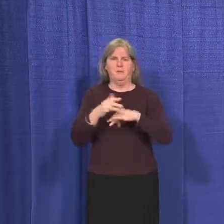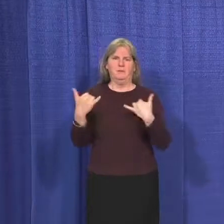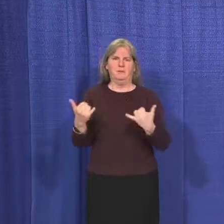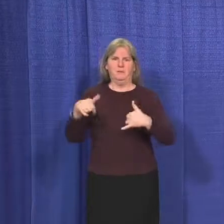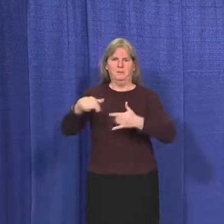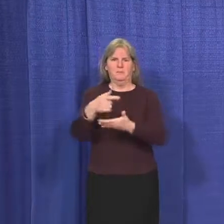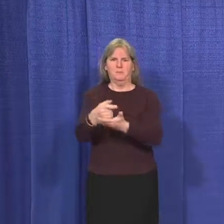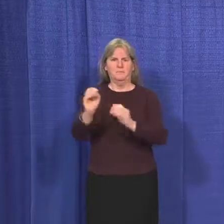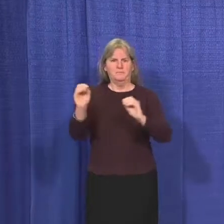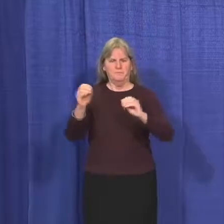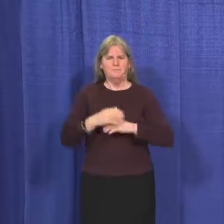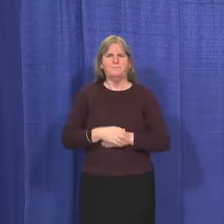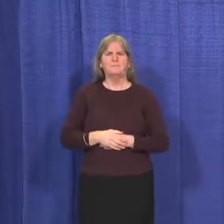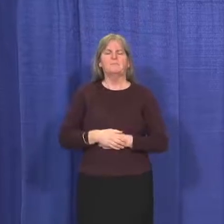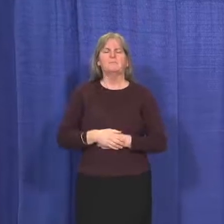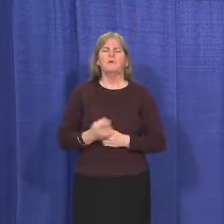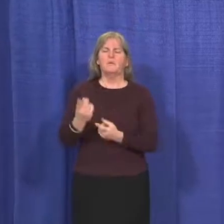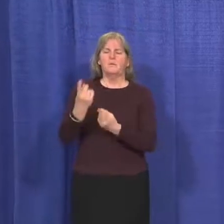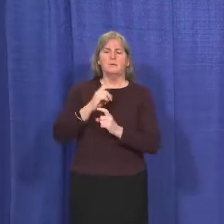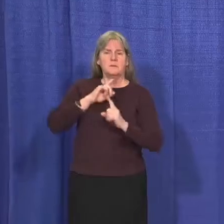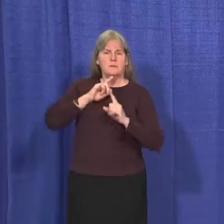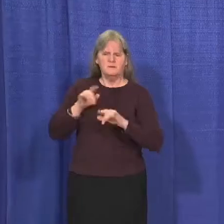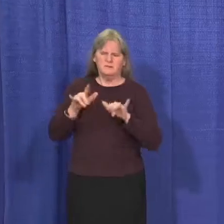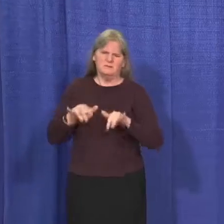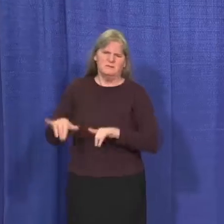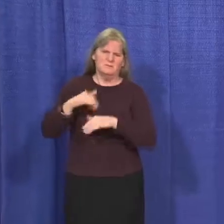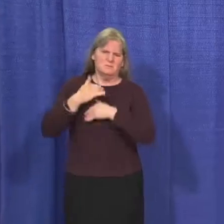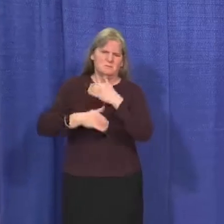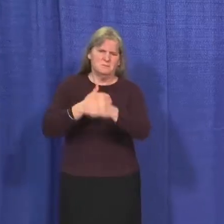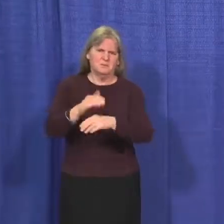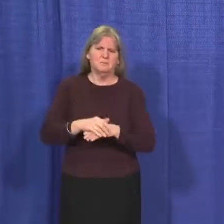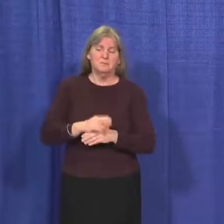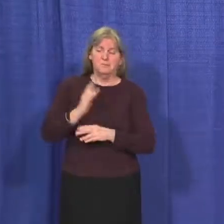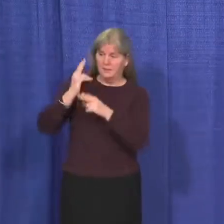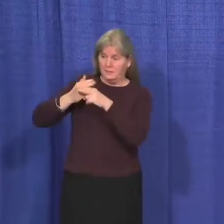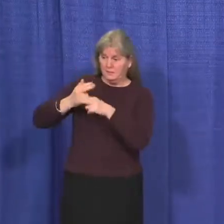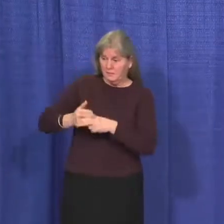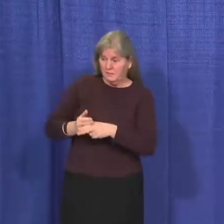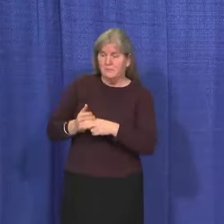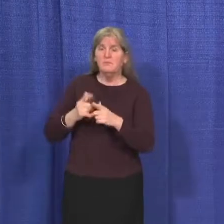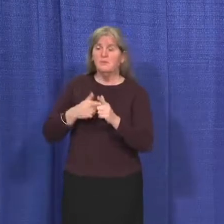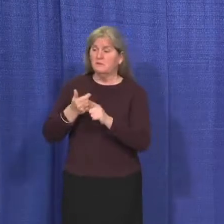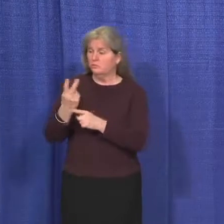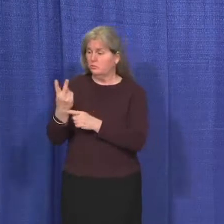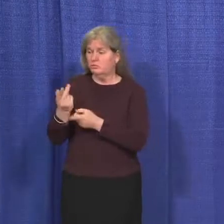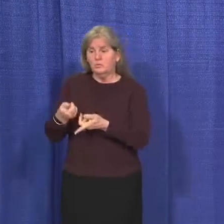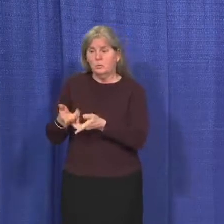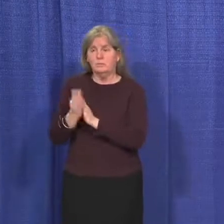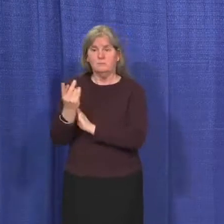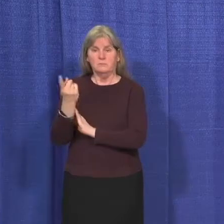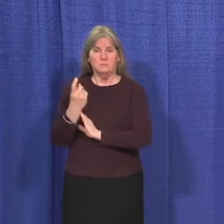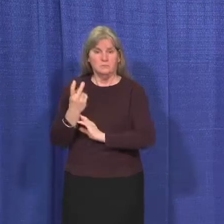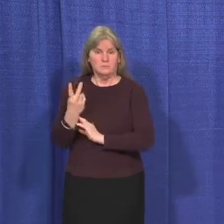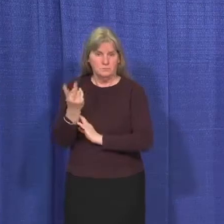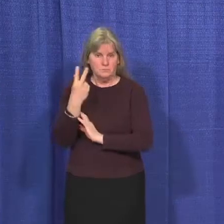services is not available this it. The Q&A format will remain the same. We will call reporters by name and each will have two